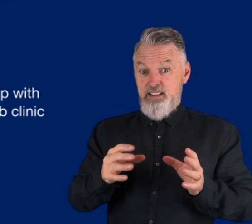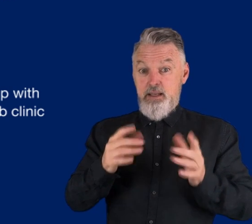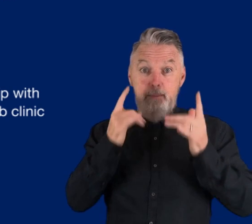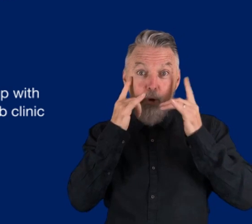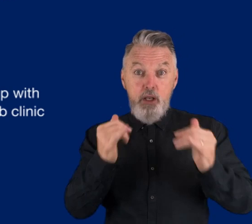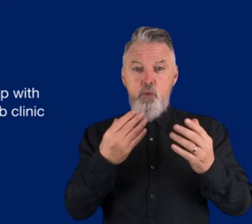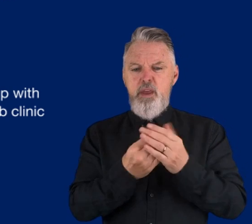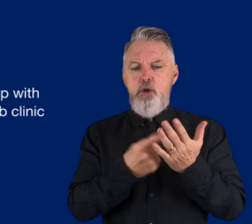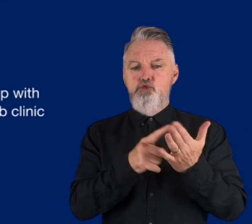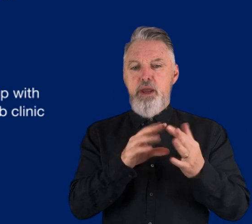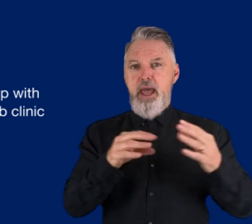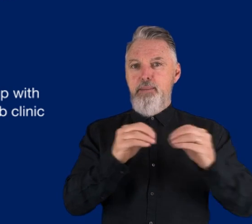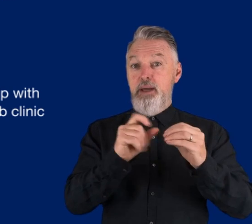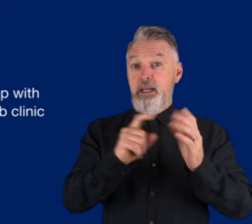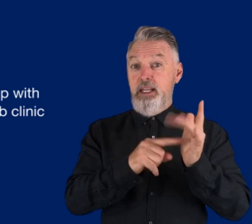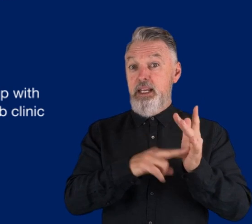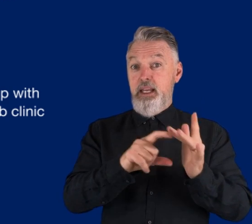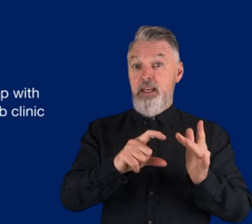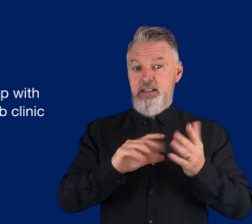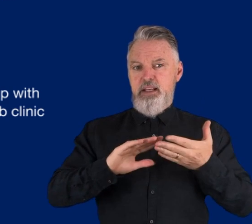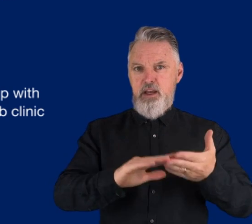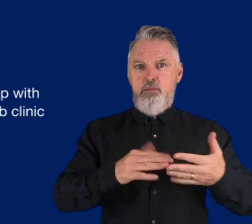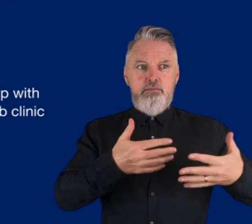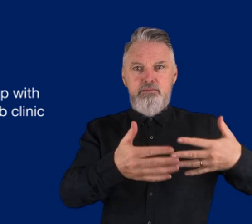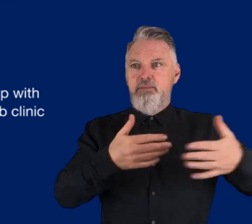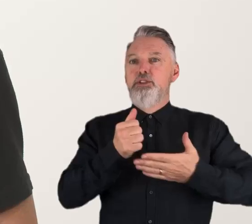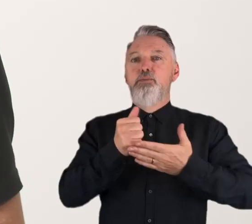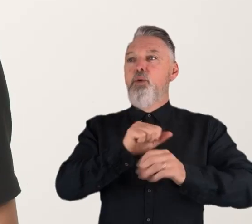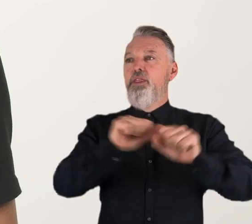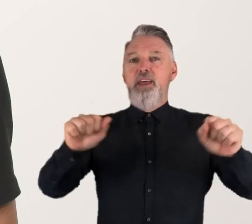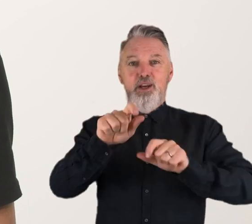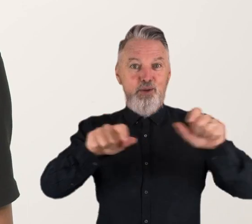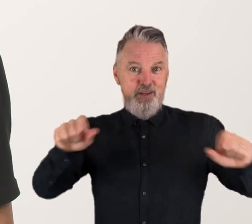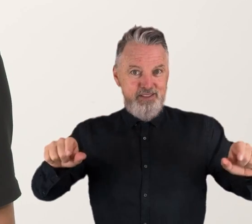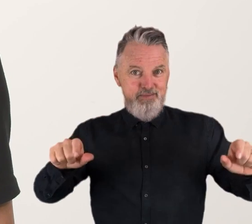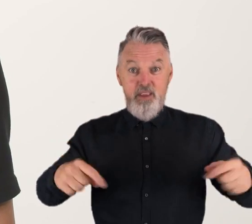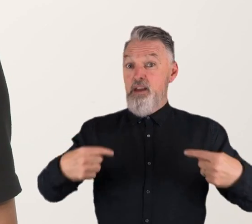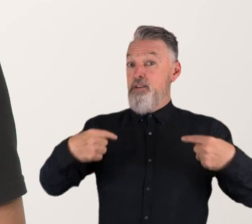to roll out Maslow and help them better connect with their clients at home. But for us, the most valuable evidence